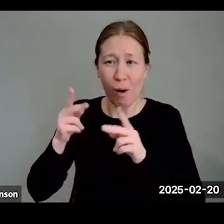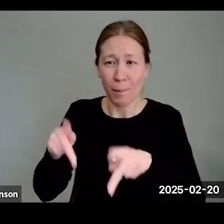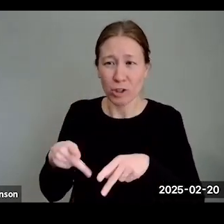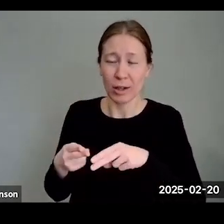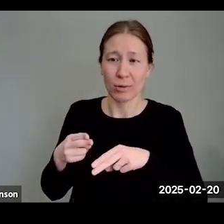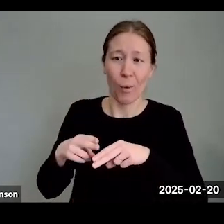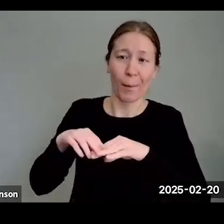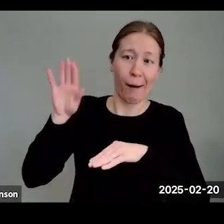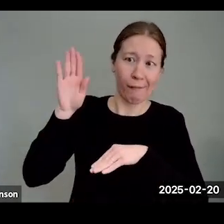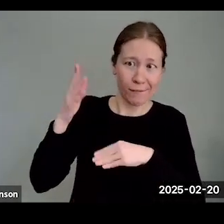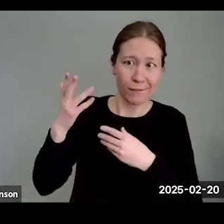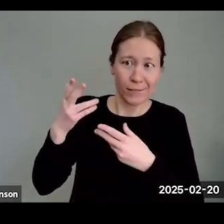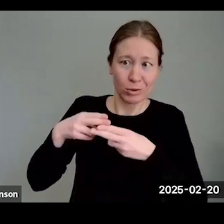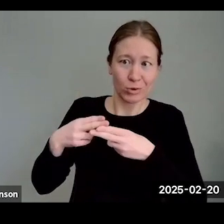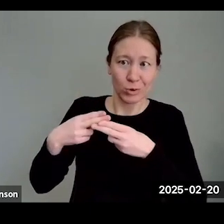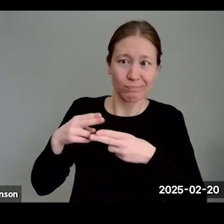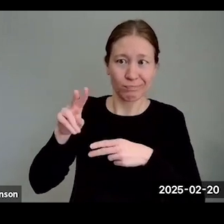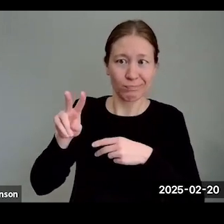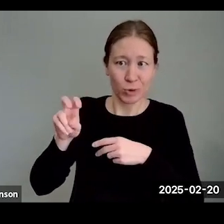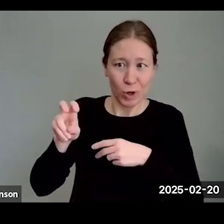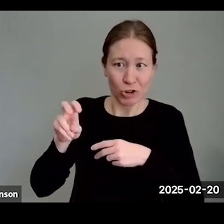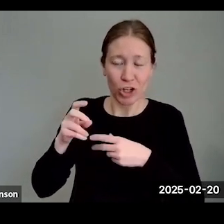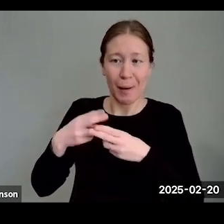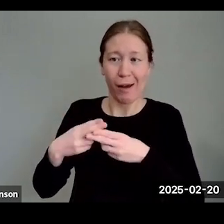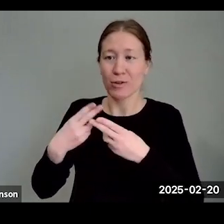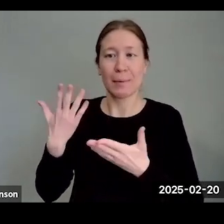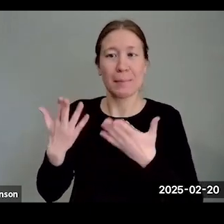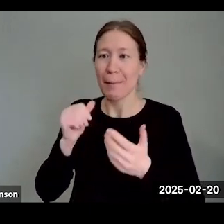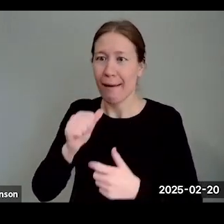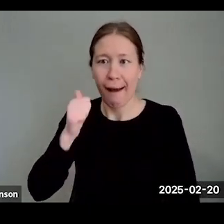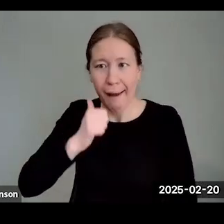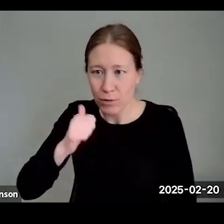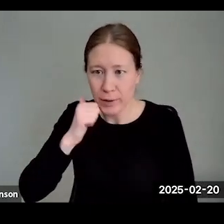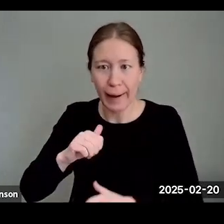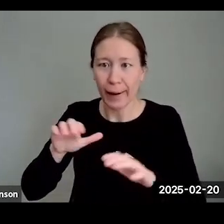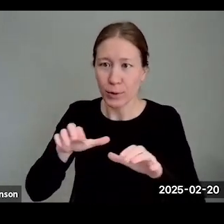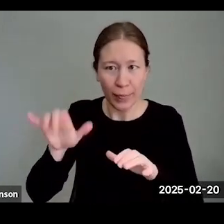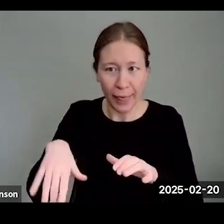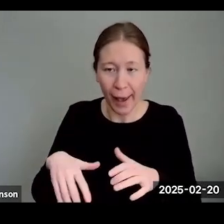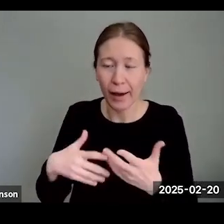So this may not be something that happens frequently and it could be very, very rare